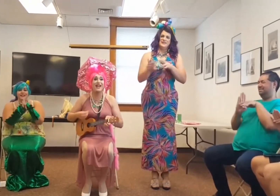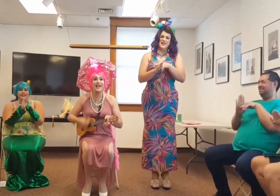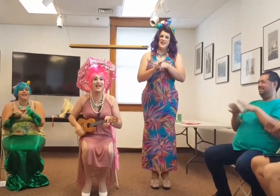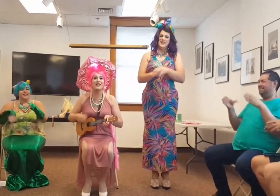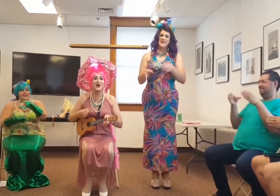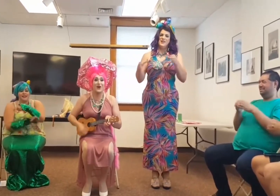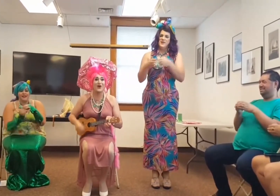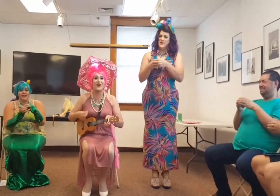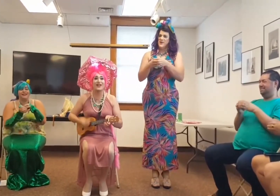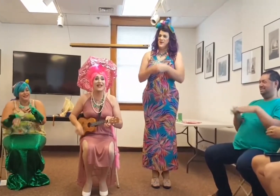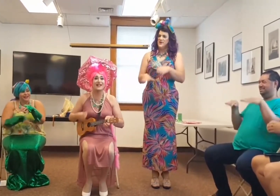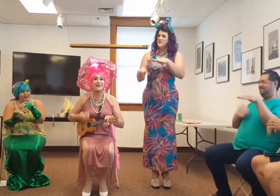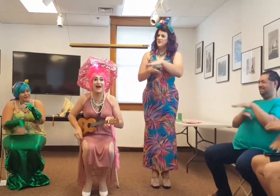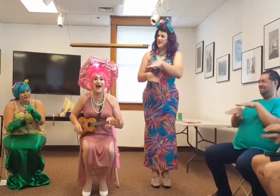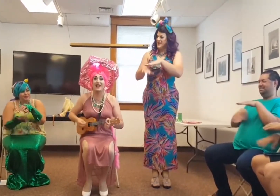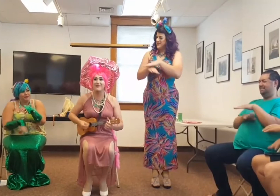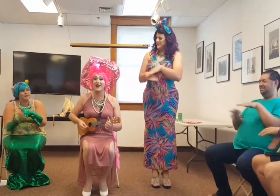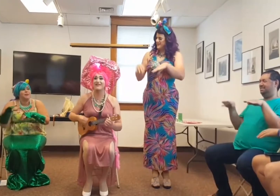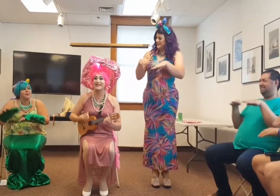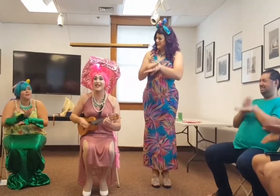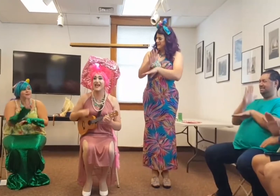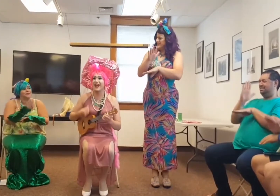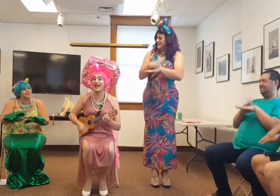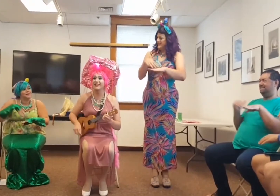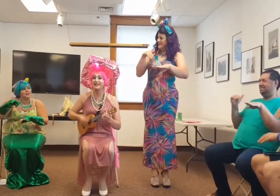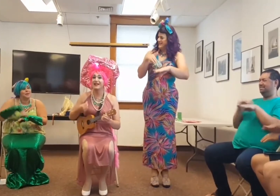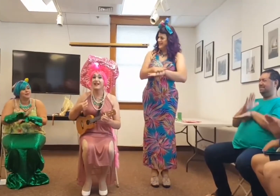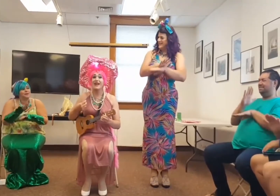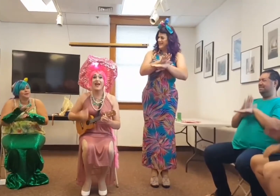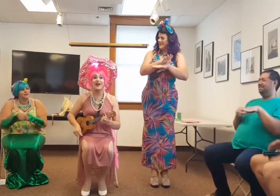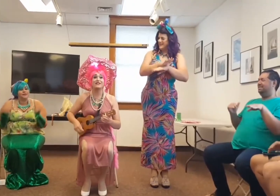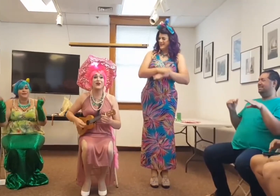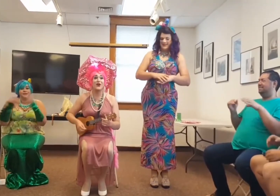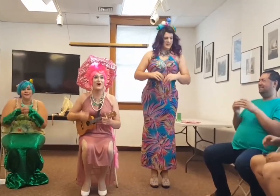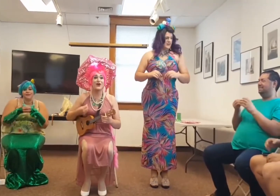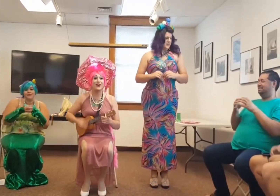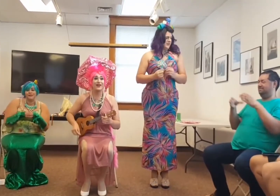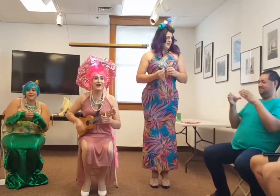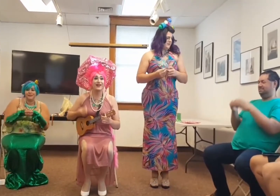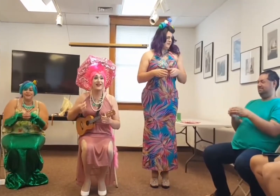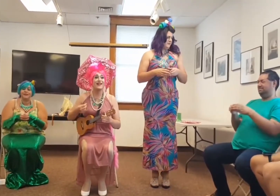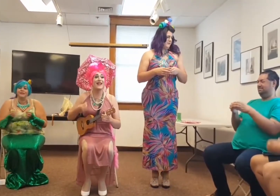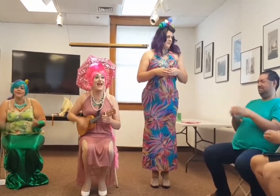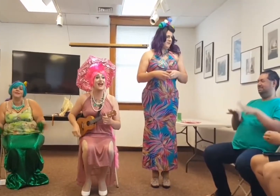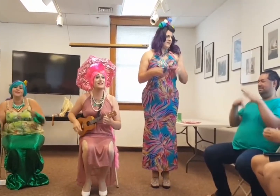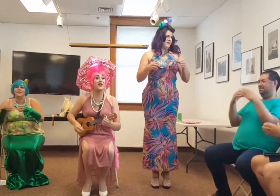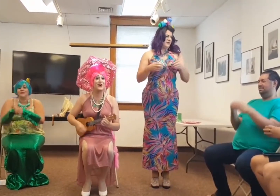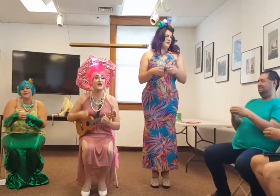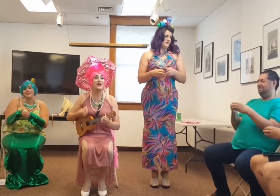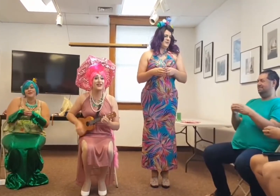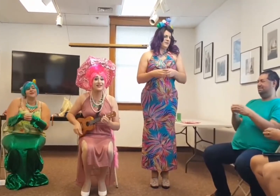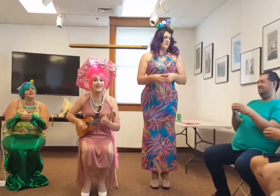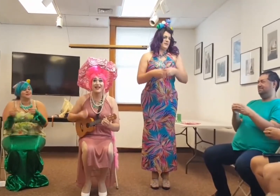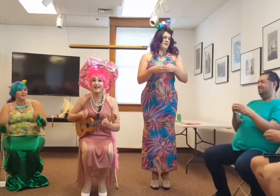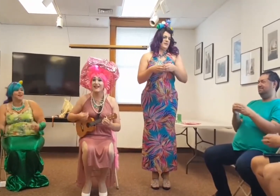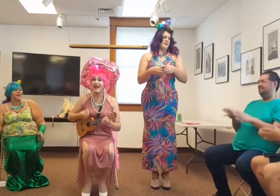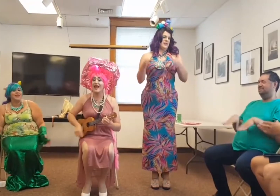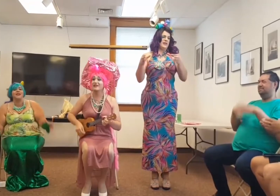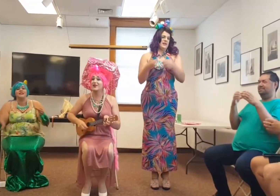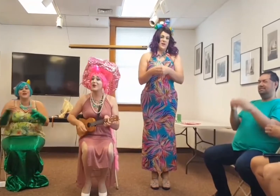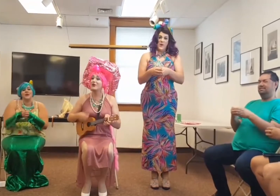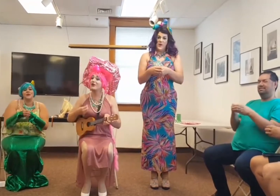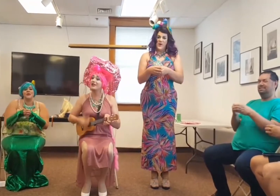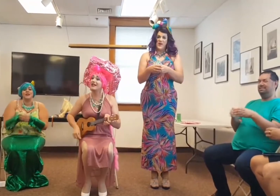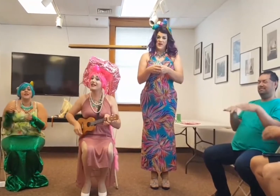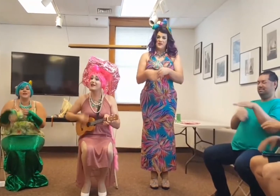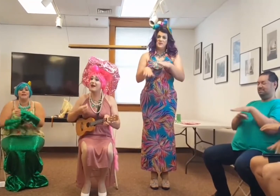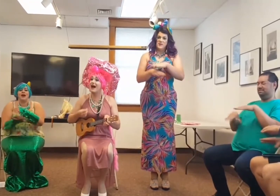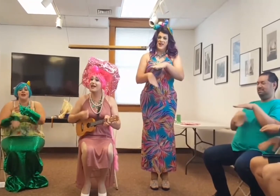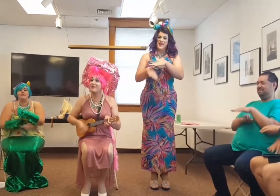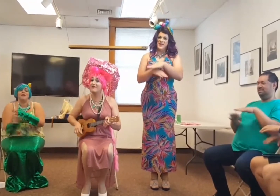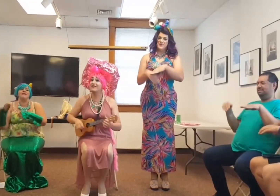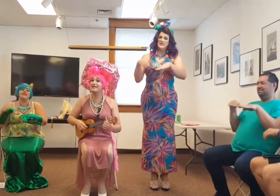in the hole in the bottom of the sea. There's a hole! There's a hole! There's a hole in the bottom of the sea!